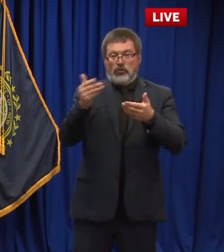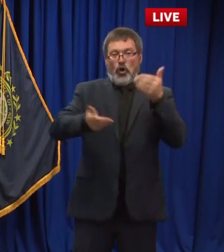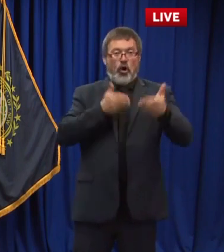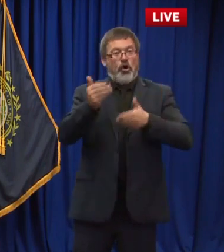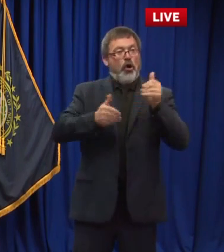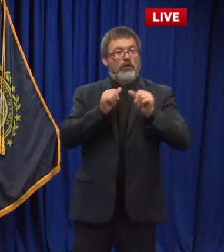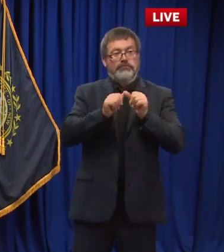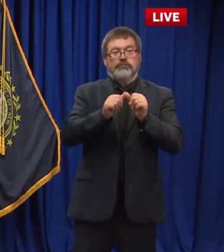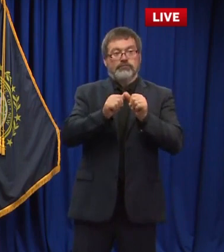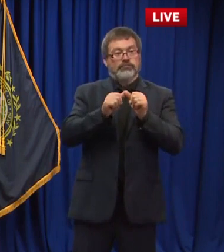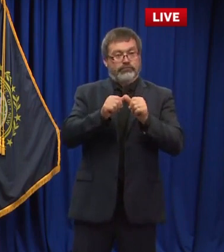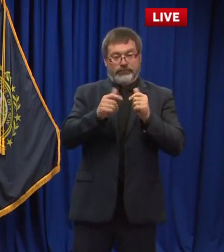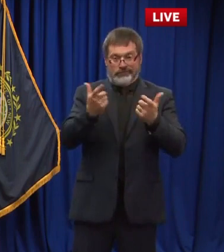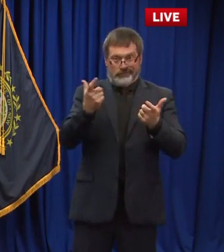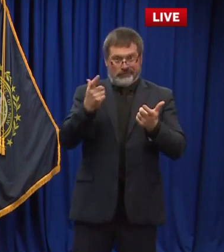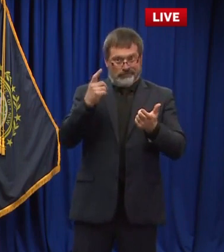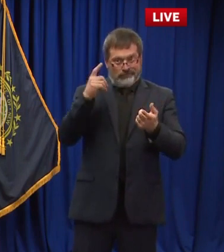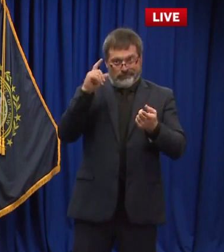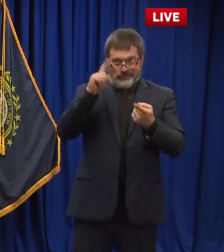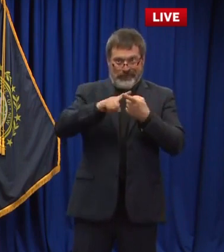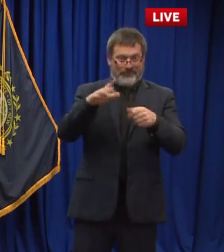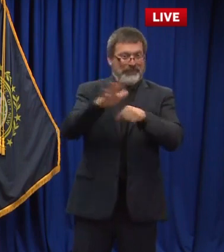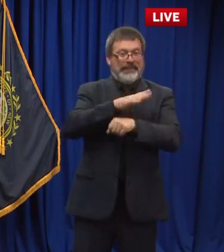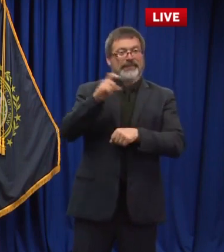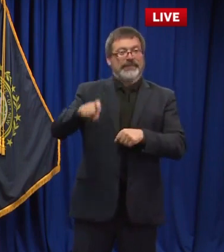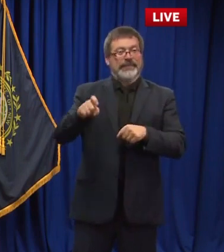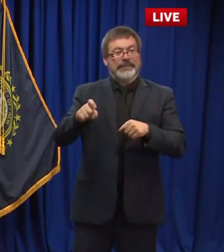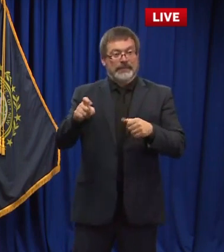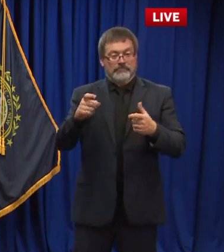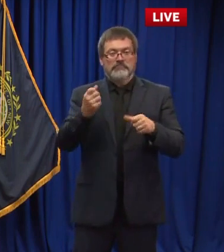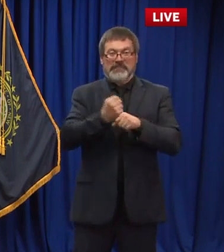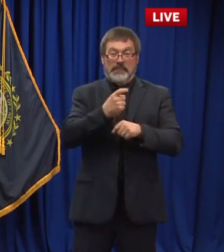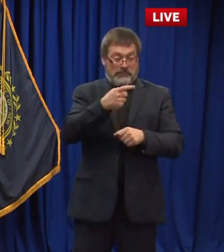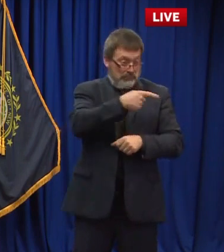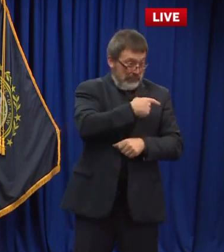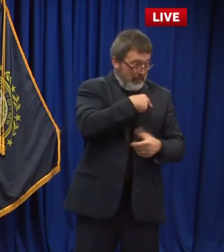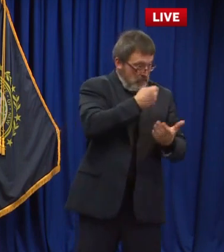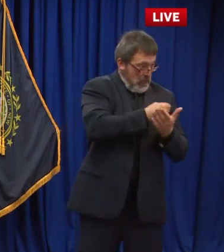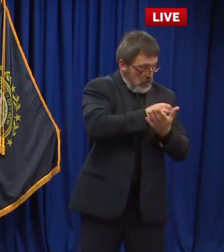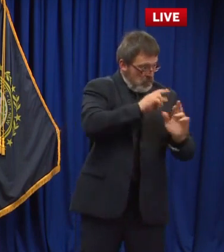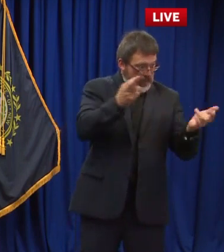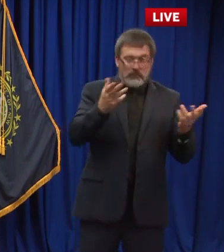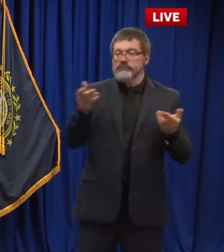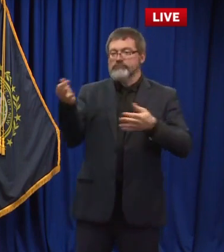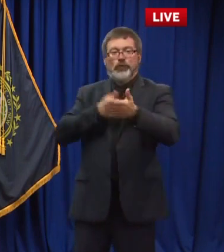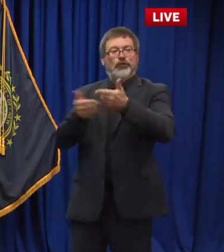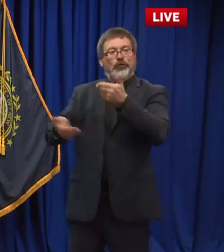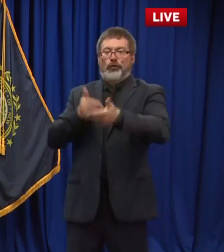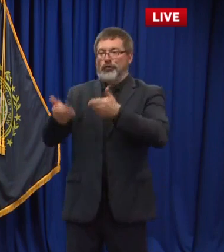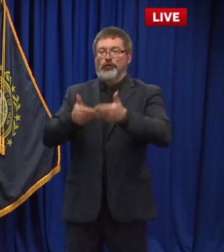EVEN IF A TEACHER IS NOT OUT THERE COULD STILL BE A HIGHER NEED FOR THOSE SUBSTITUTE TEACHERS.